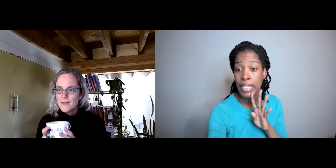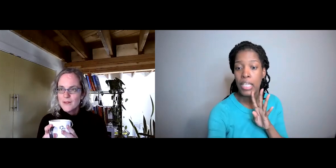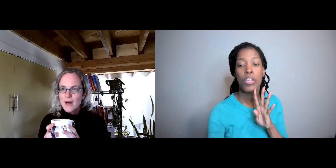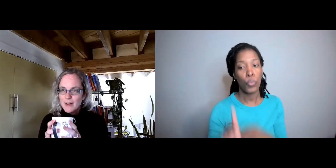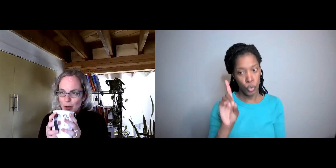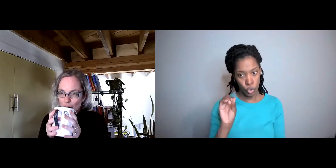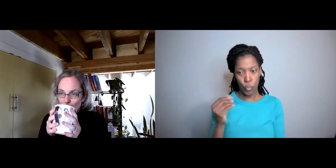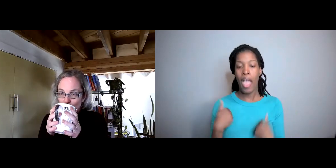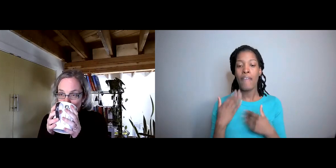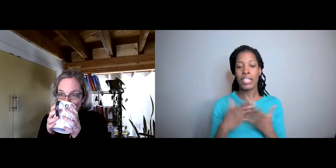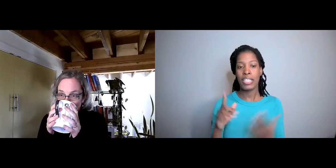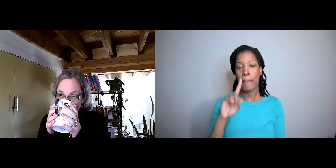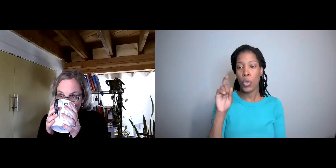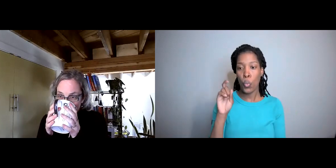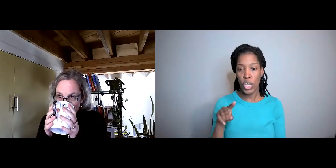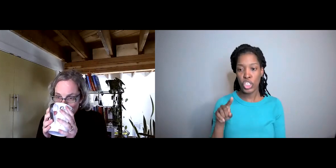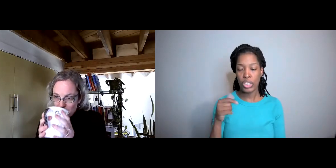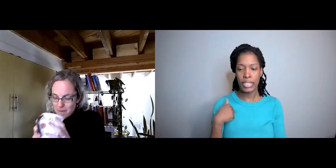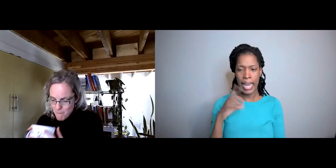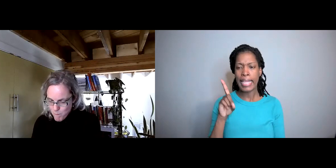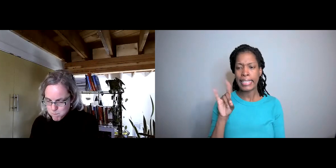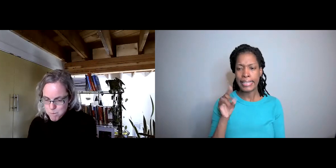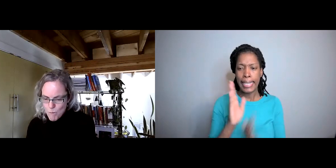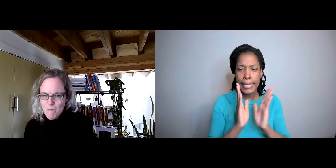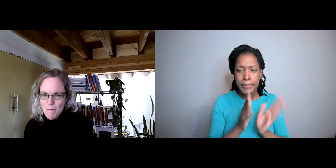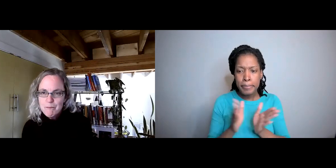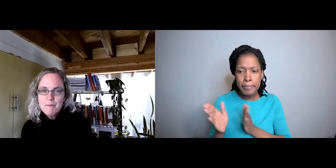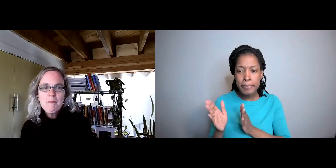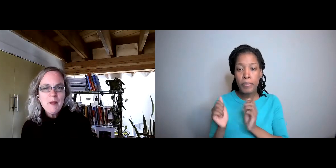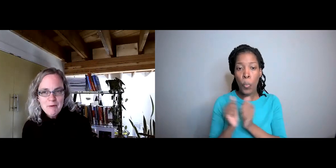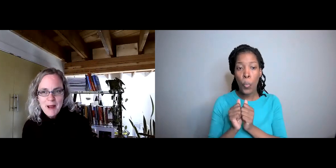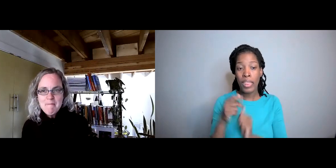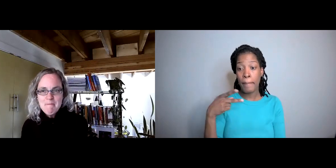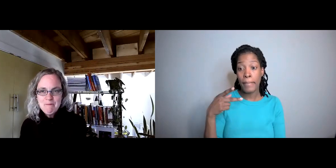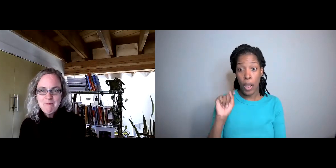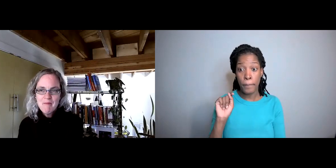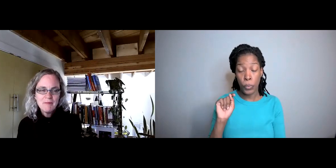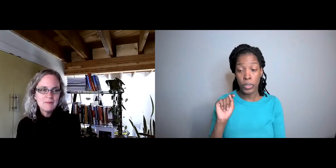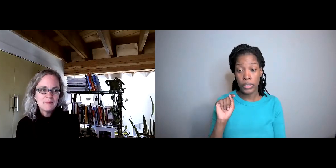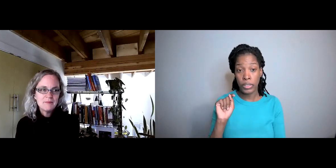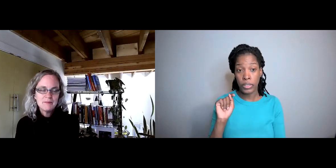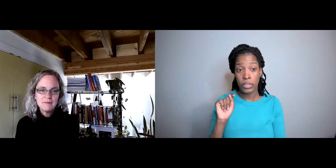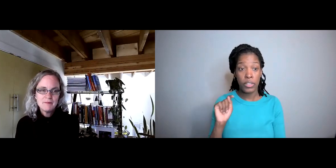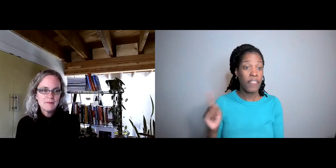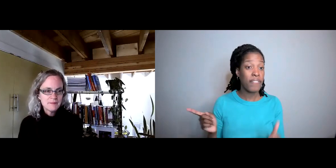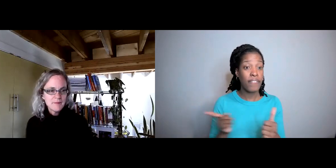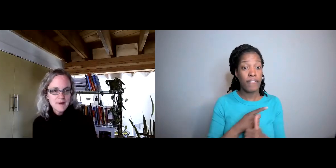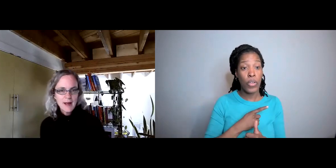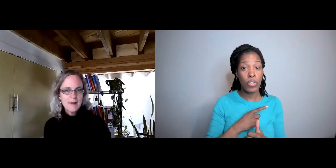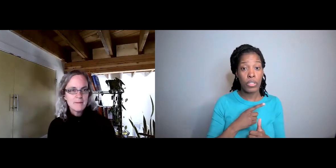Great. Hi, Molly, this is Ciara speaking. We do have some questions, and I kind of have the organized with the slides. Great. And for slide 11, kinda just taking it back a little bit. Okay.